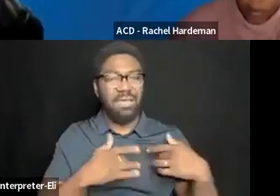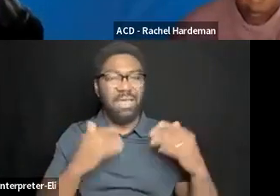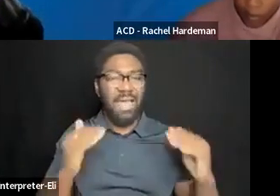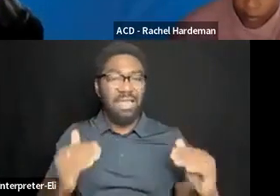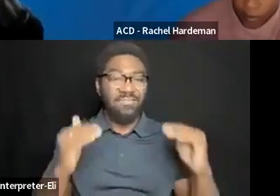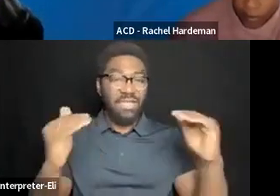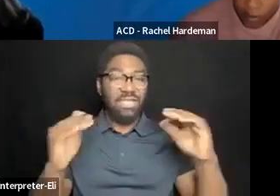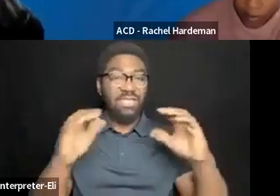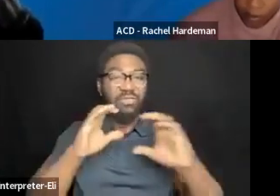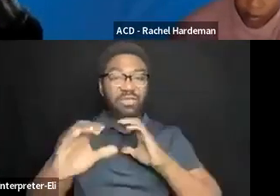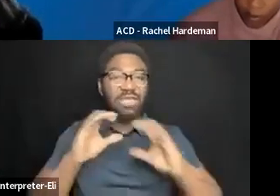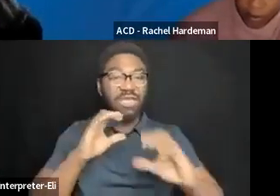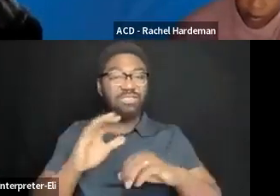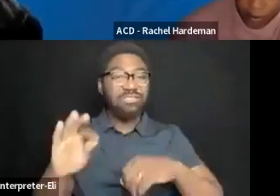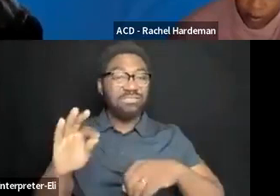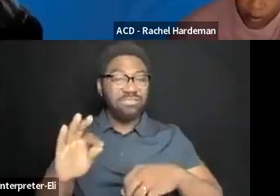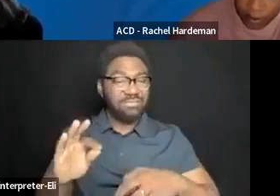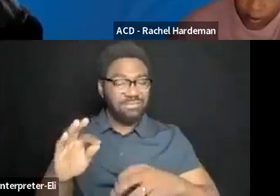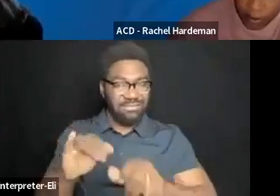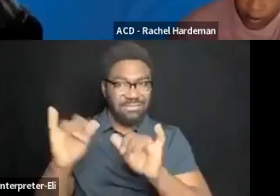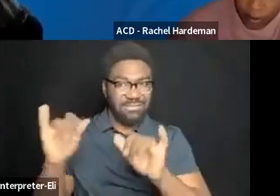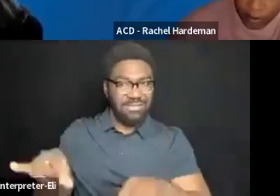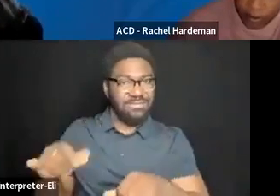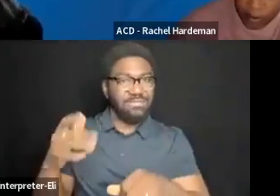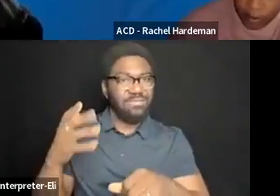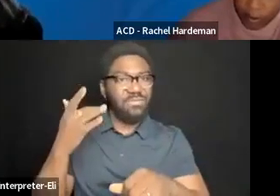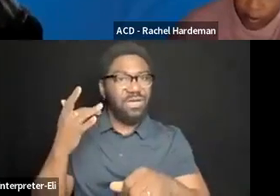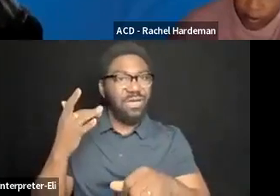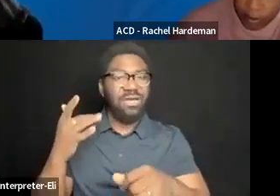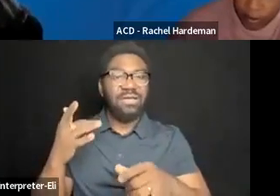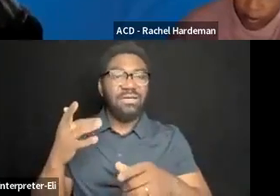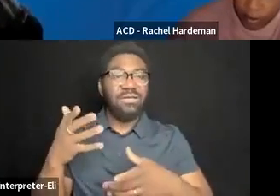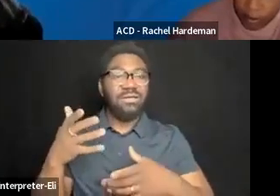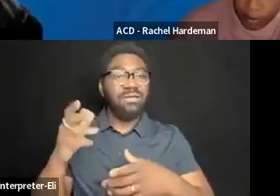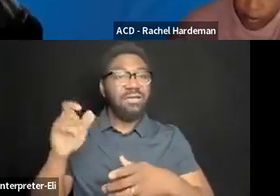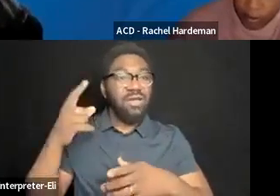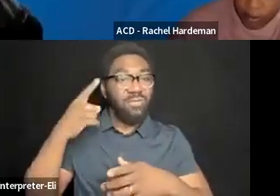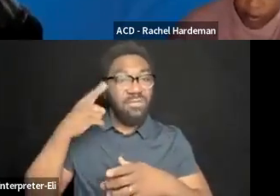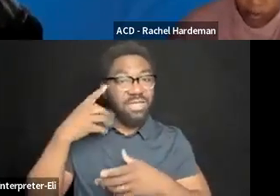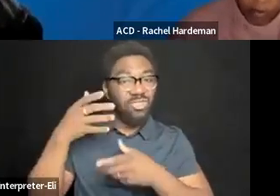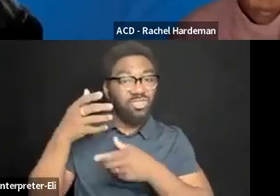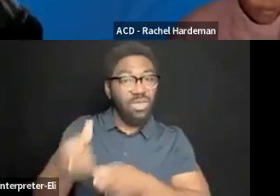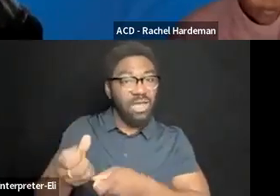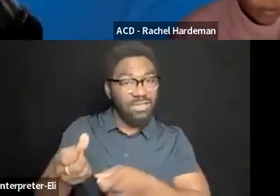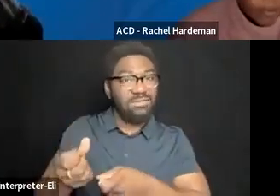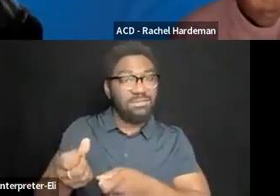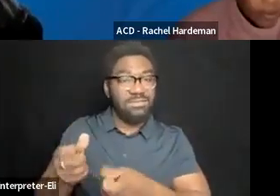the trust in the government is fostered by people being able to hear from the experts in the government,